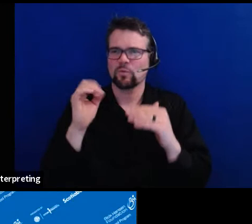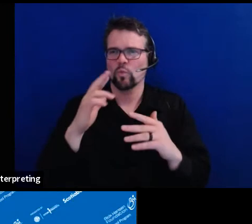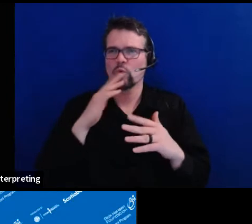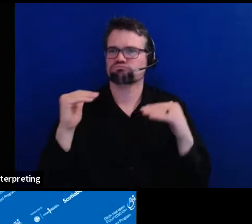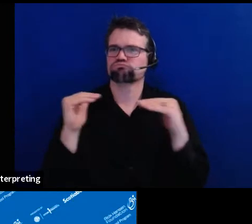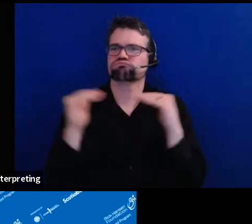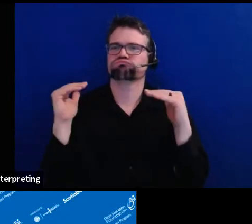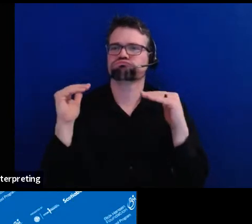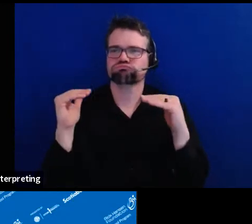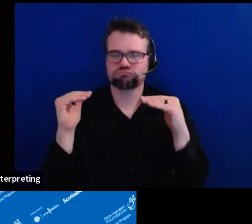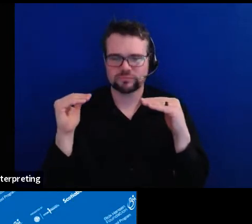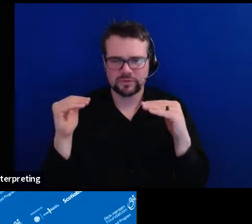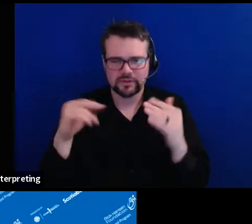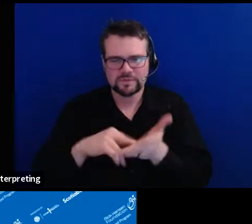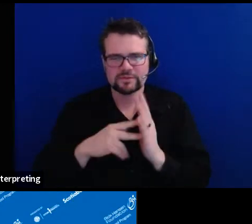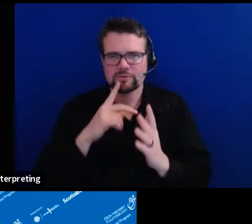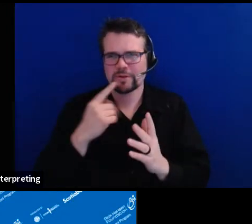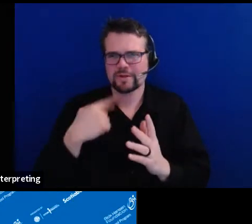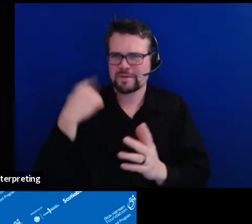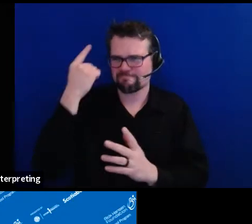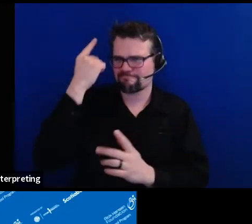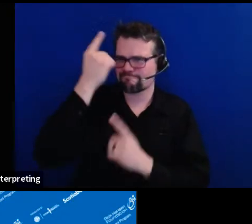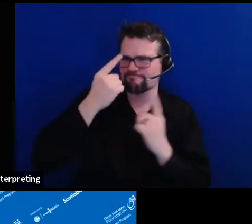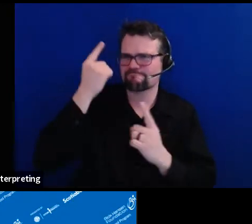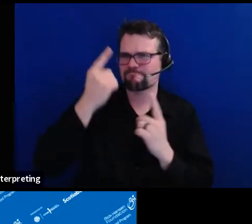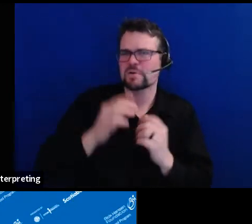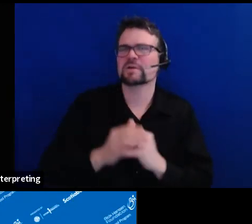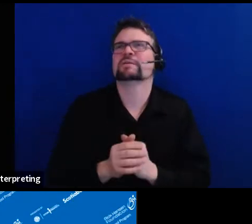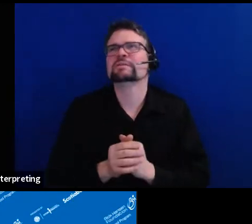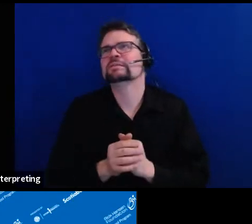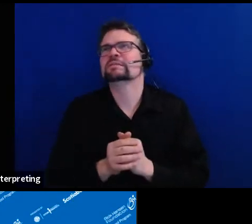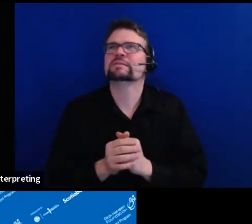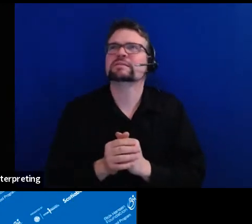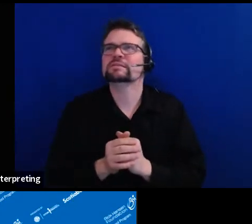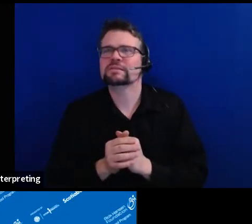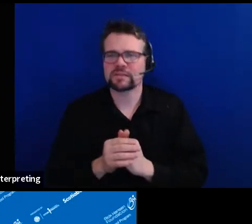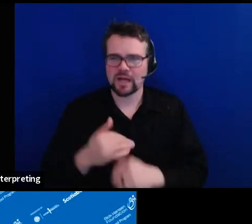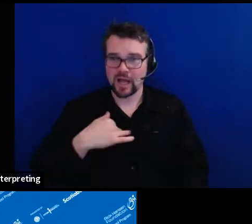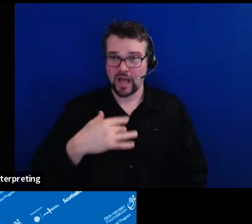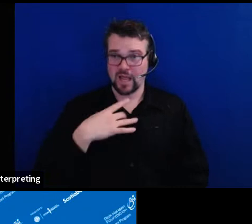QUESTION THAT I HAVE IN MY MIND. I LIKE PEOPLE TO GET TOGETHER